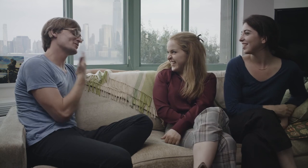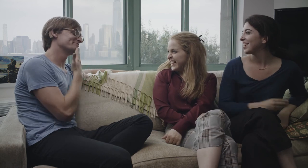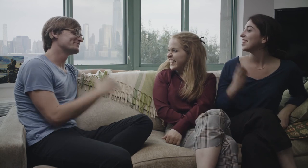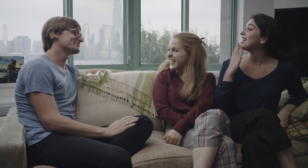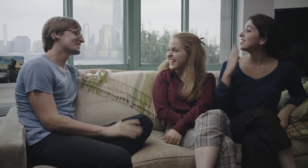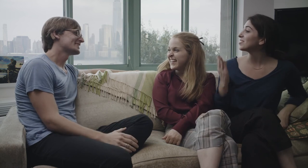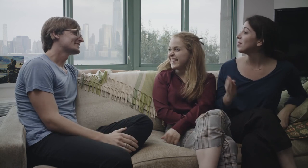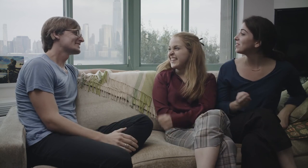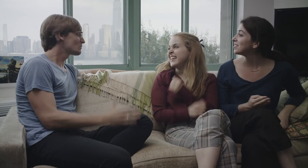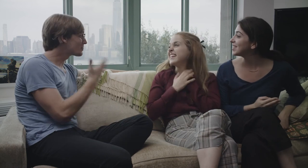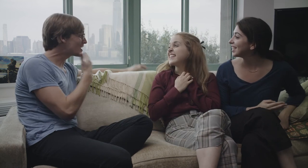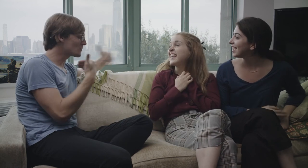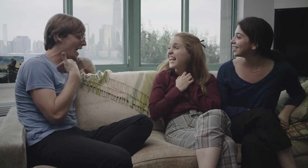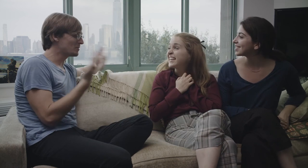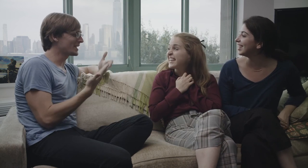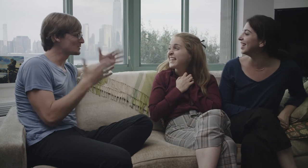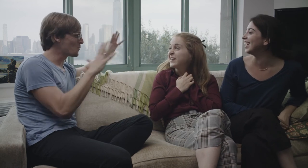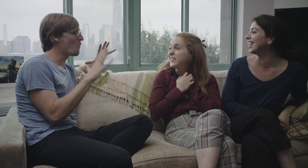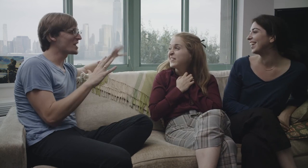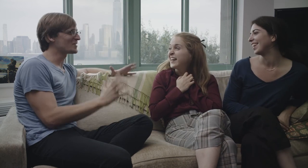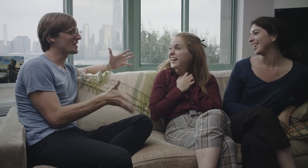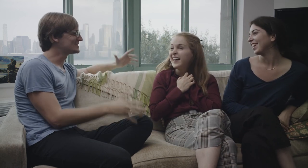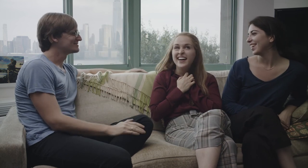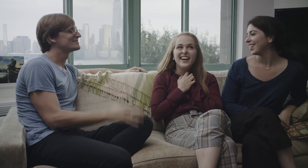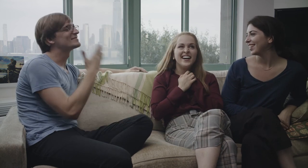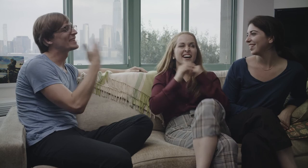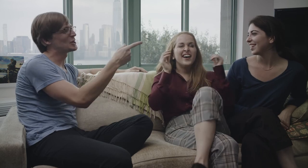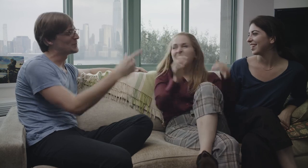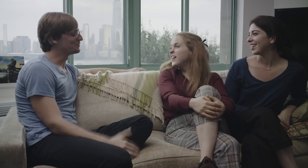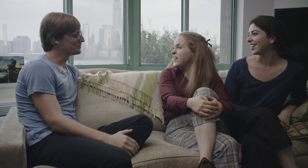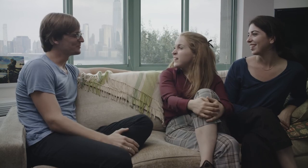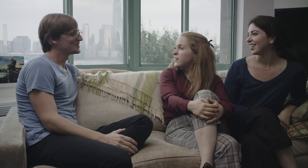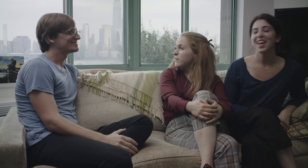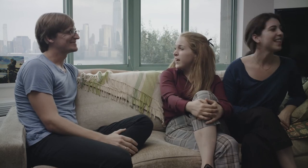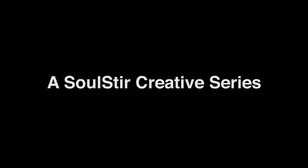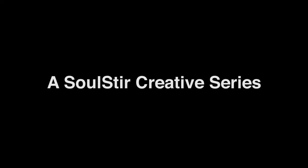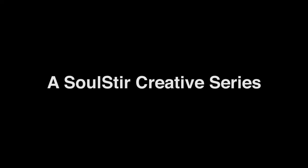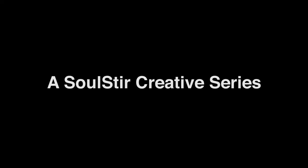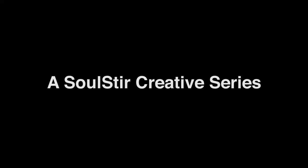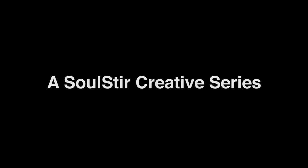Thank you. : Thank you so much for joining us. : Thank you! Thank you so much for having me. I've really enjoyed this conversation. Thanks, Craig.